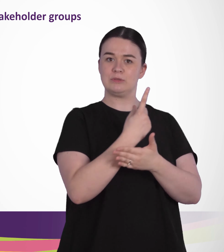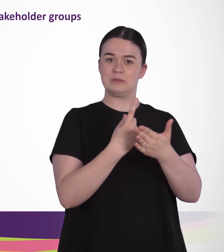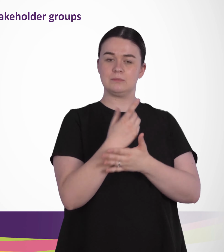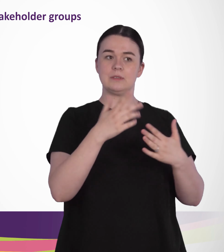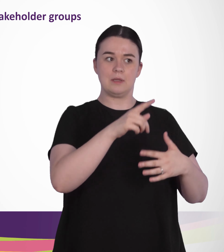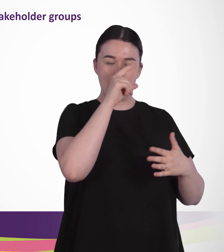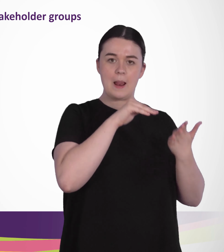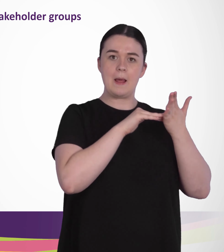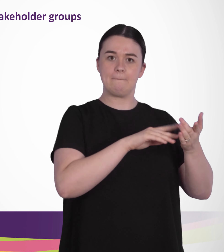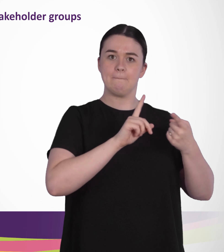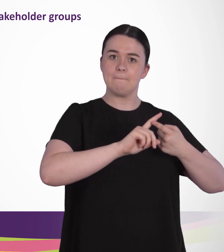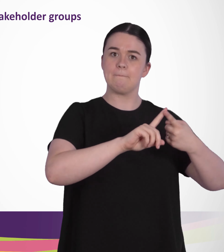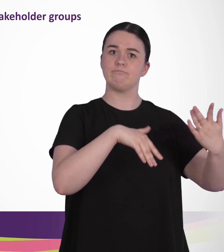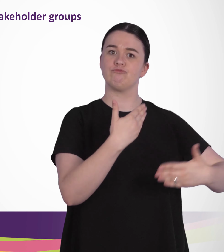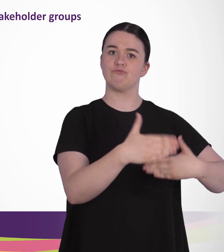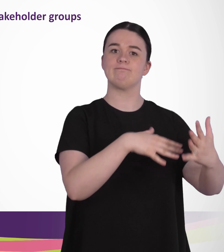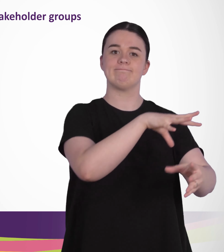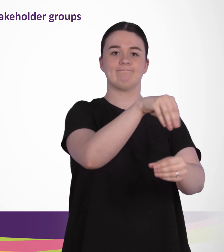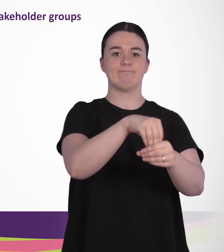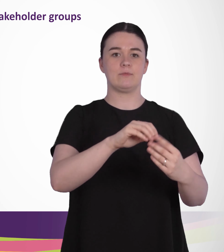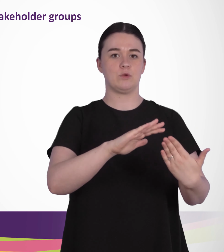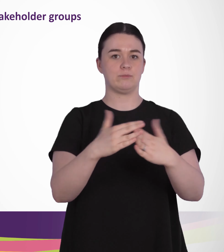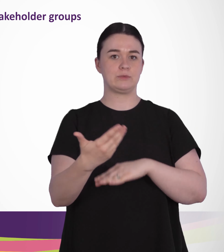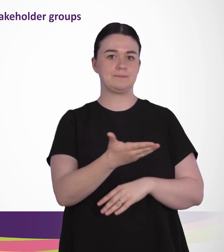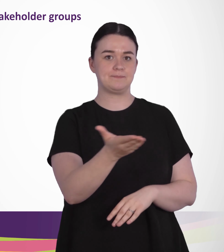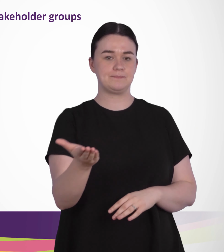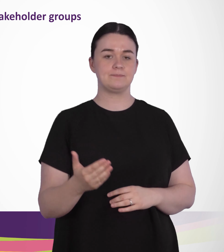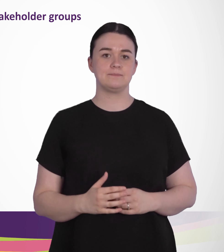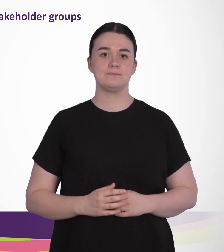enables self-determination for communities.